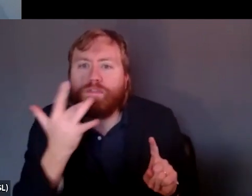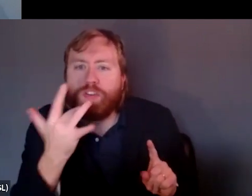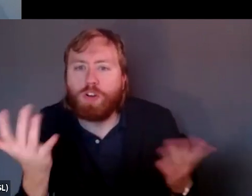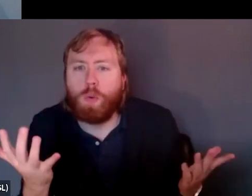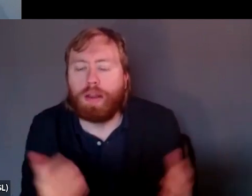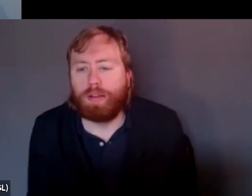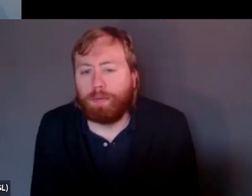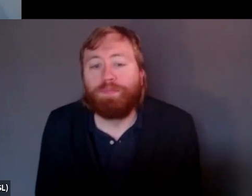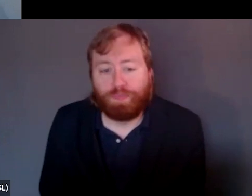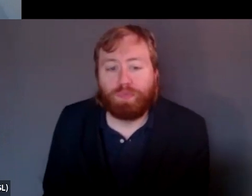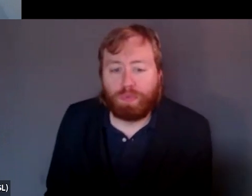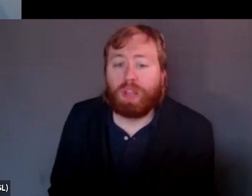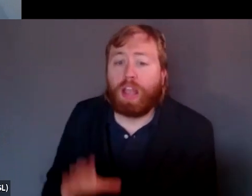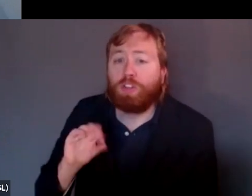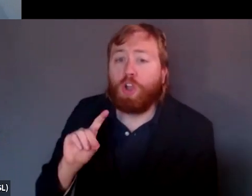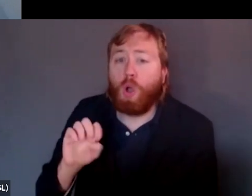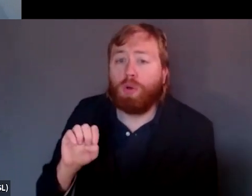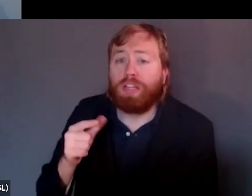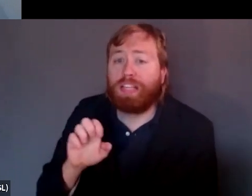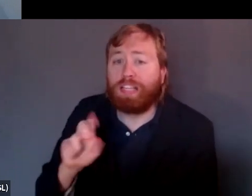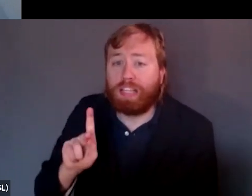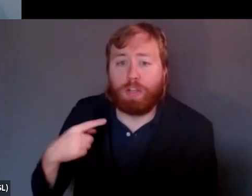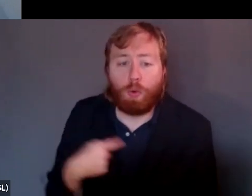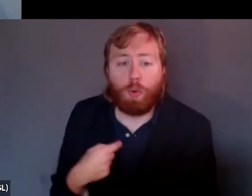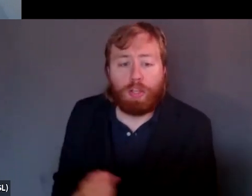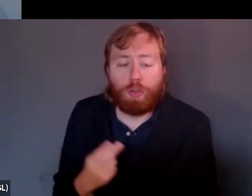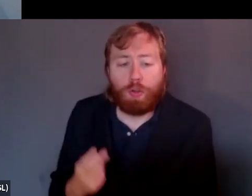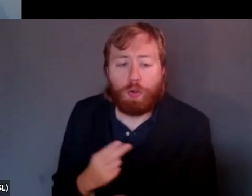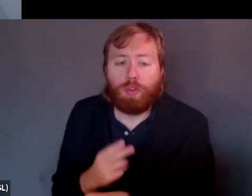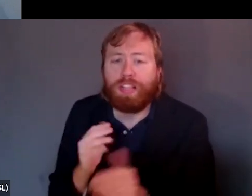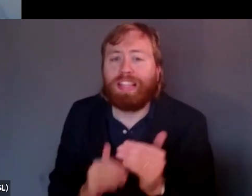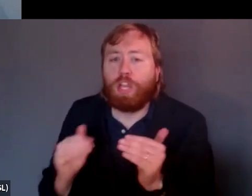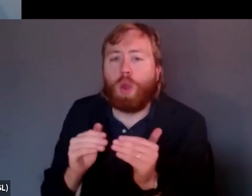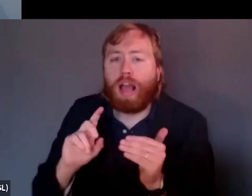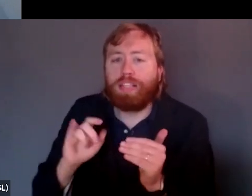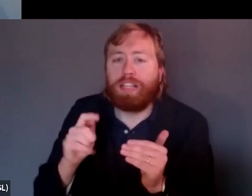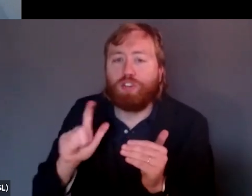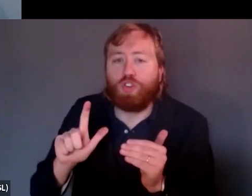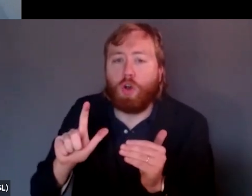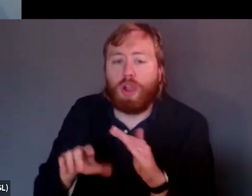the Equalize Digital's accessibility checker plugin. We find that extremely useful and powerful.